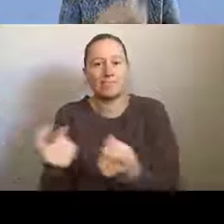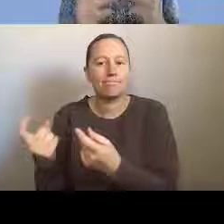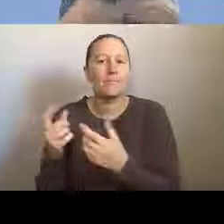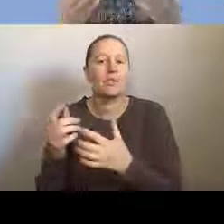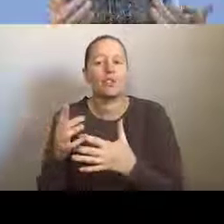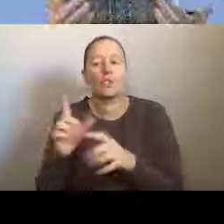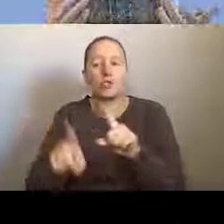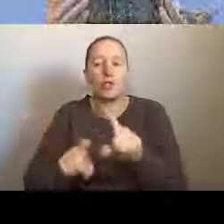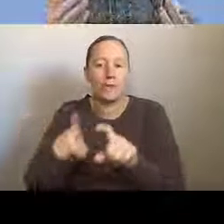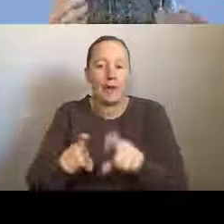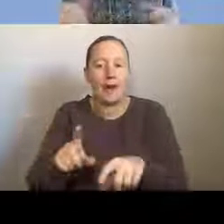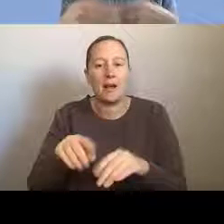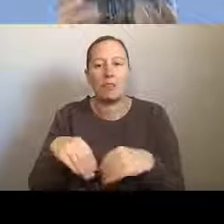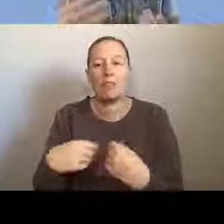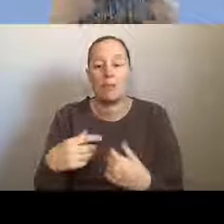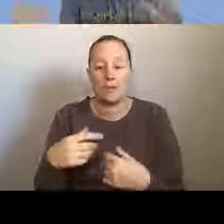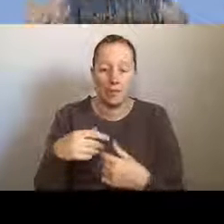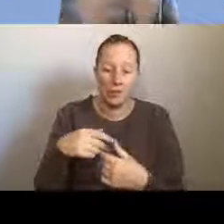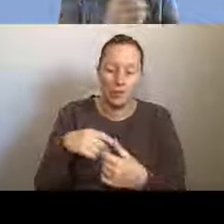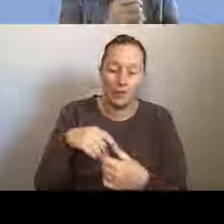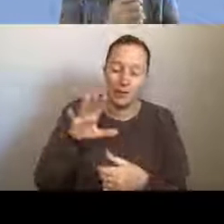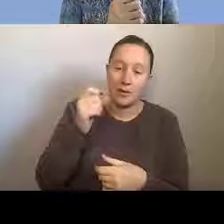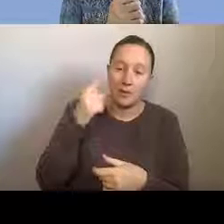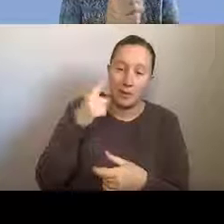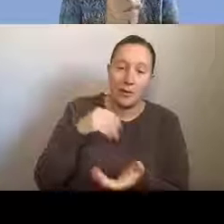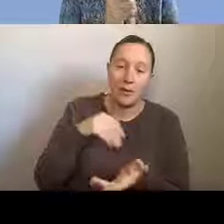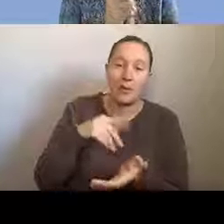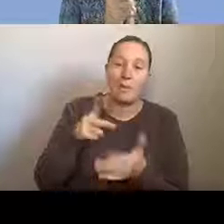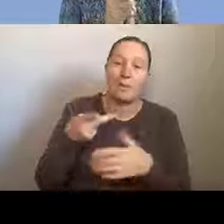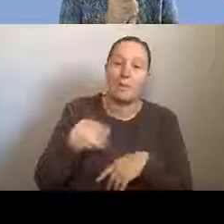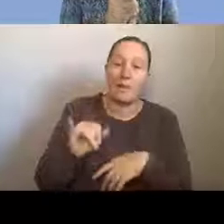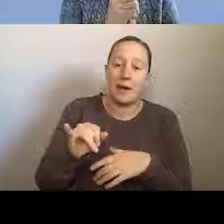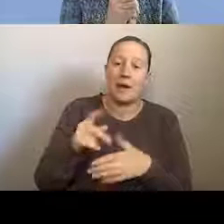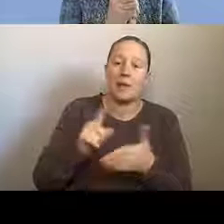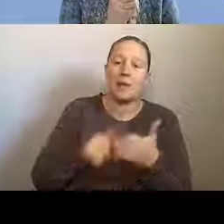They provide the questions and the survey company's asked to collect the information,